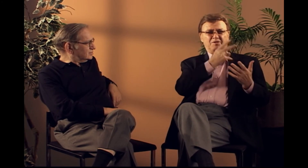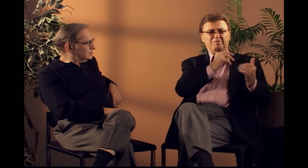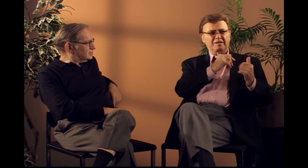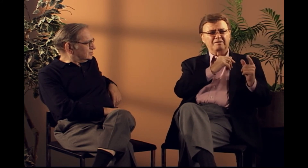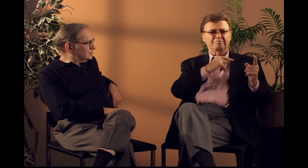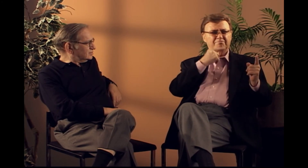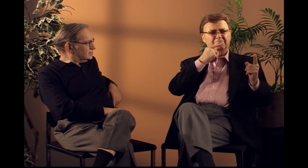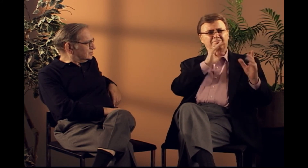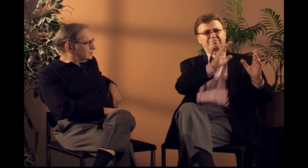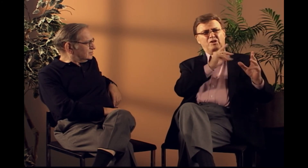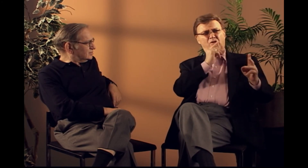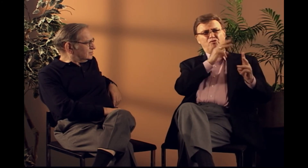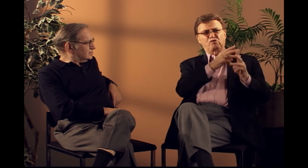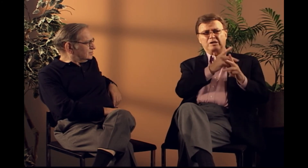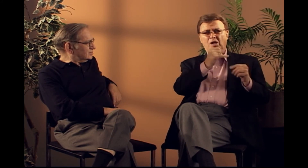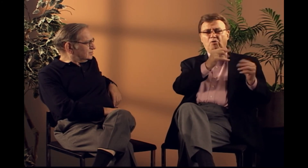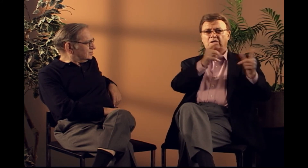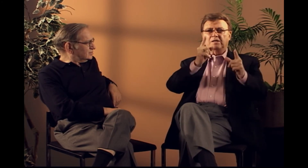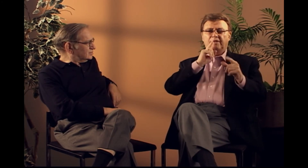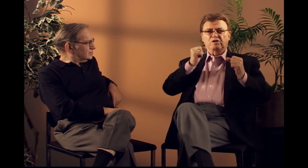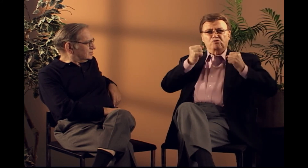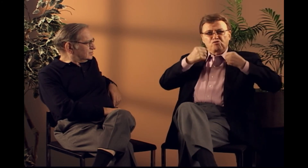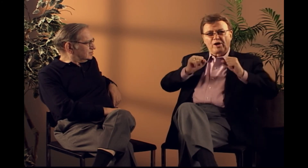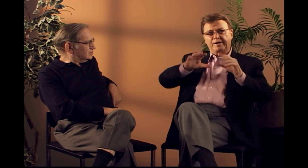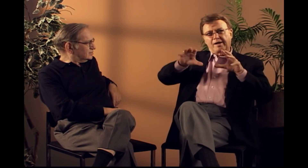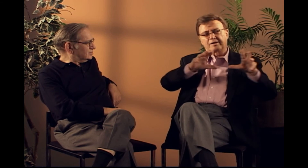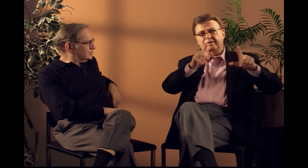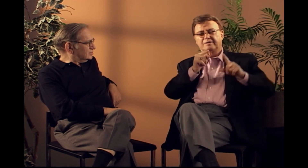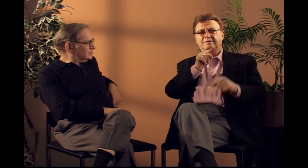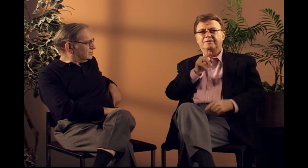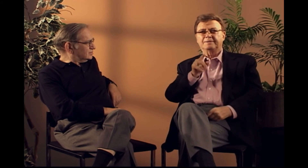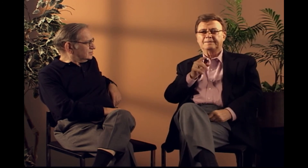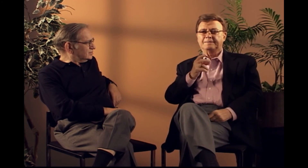and accept it, because I know that that performance, I've seen it from the hearing perspective,